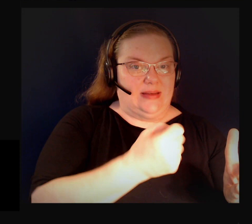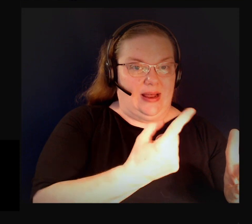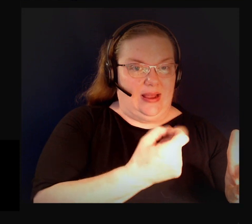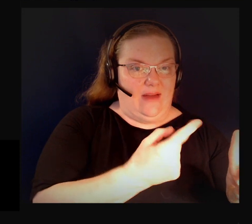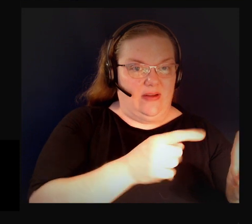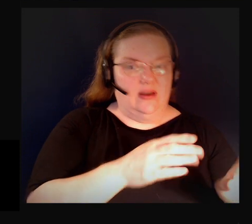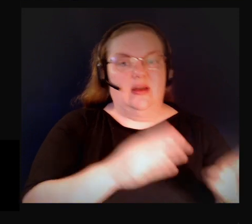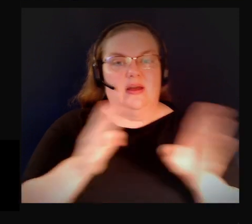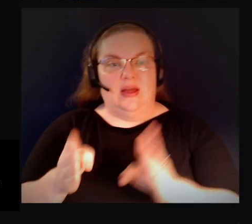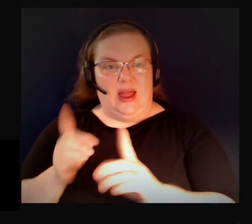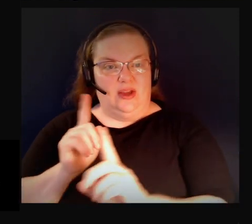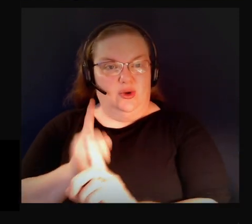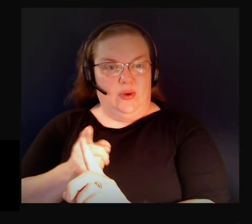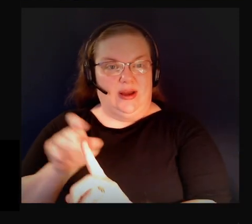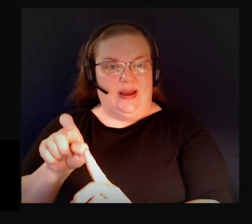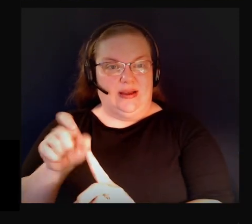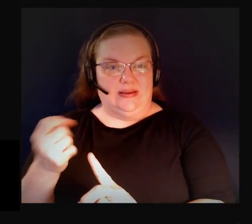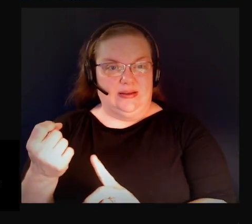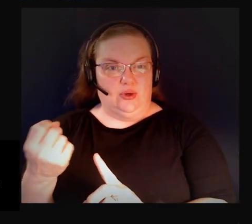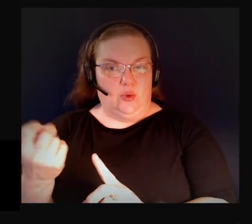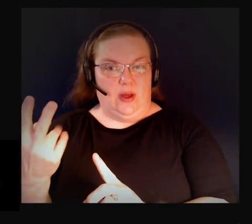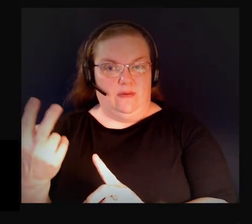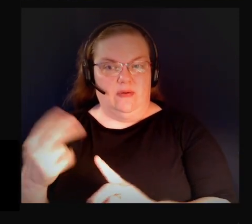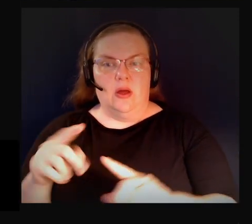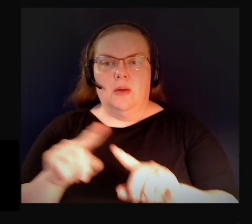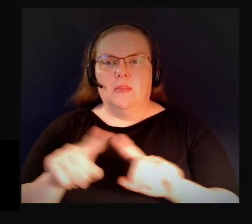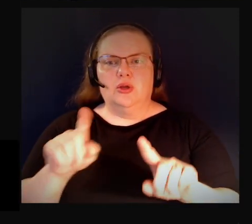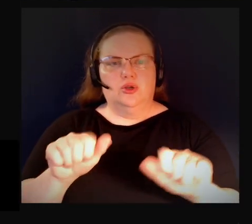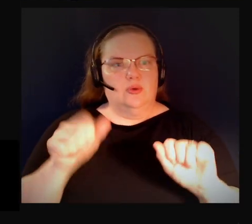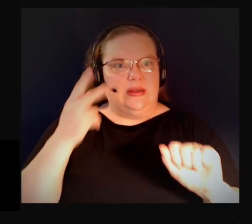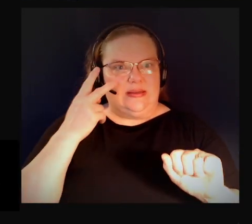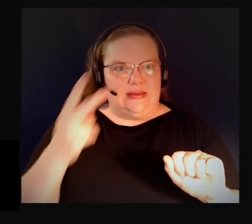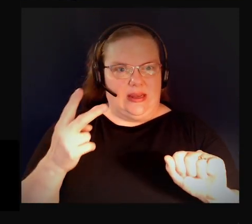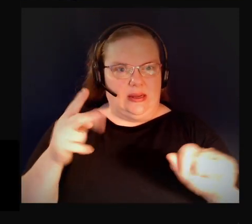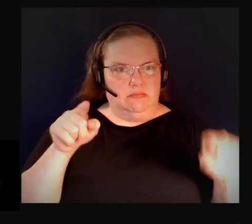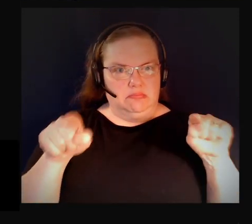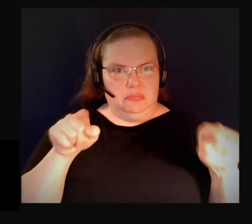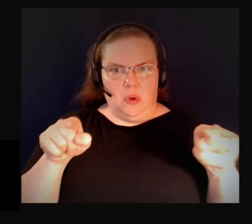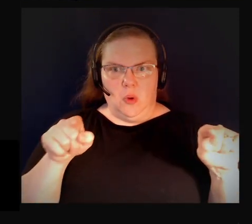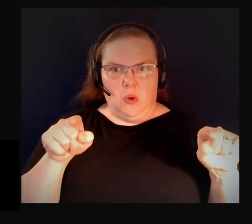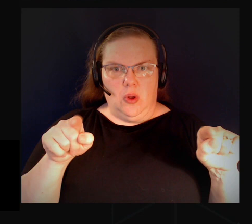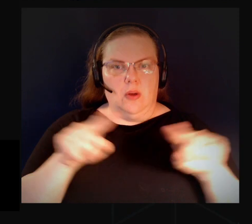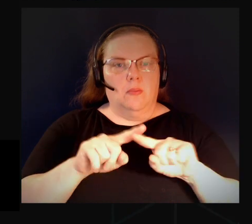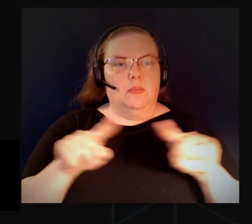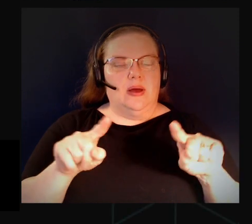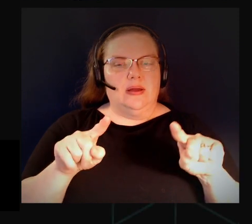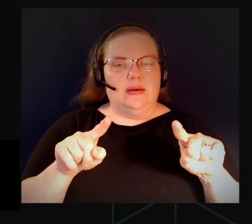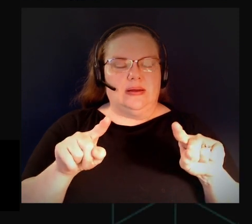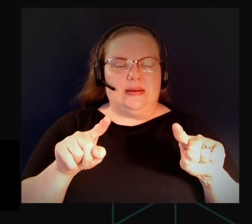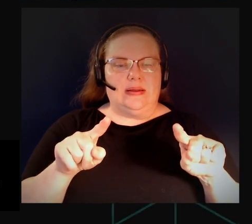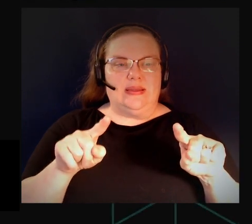In Drawcall-bound scenes, you should expect a significant CPU time difference. But really, this is only the beginning.